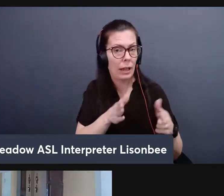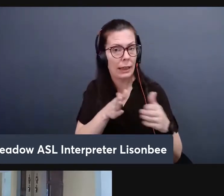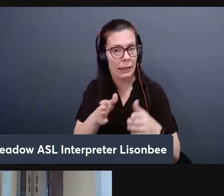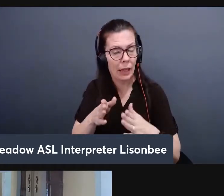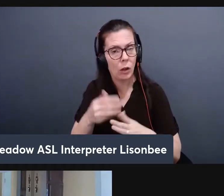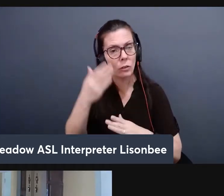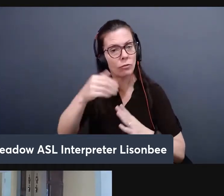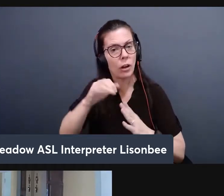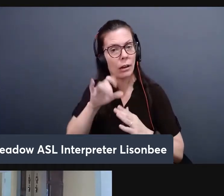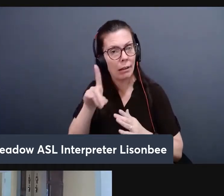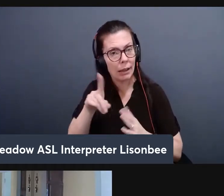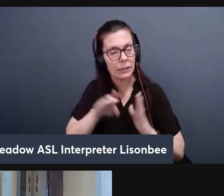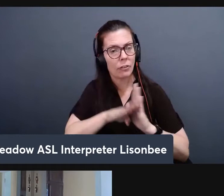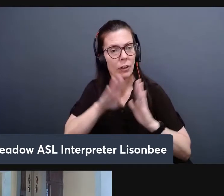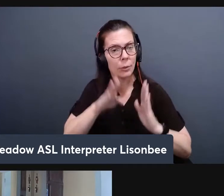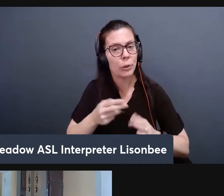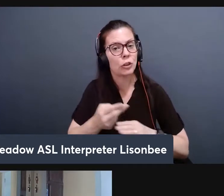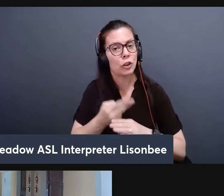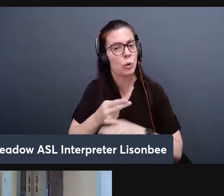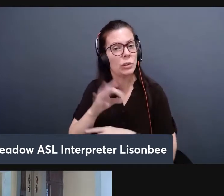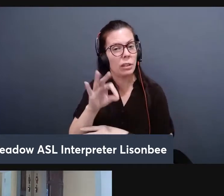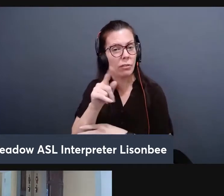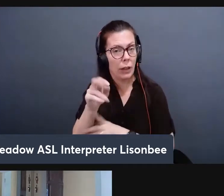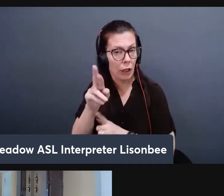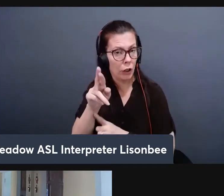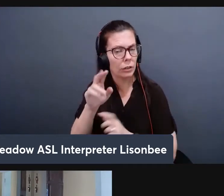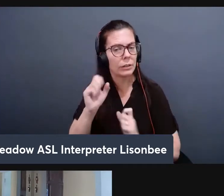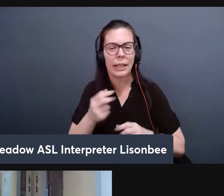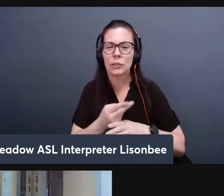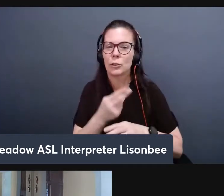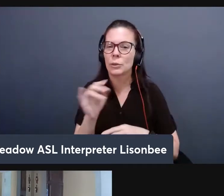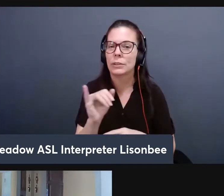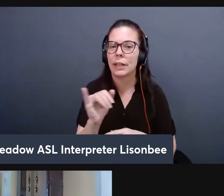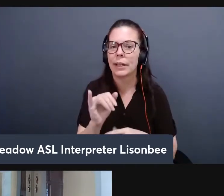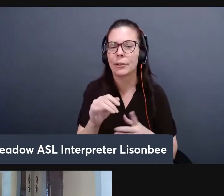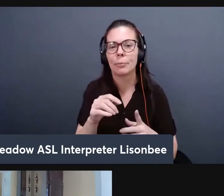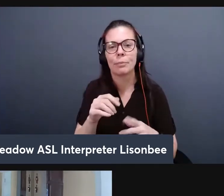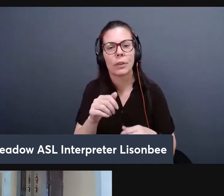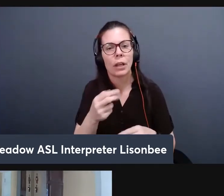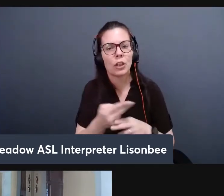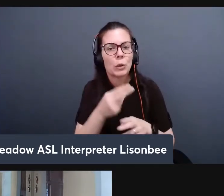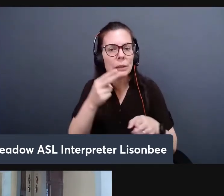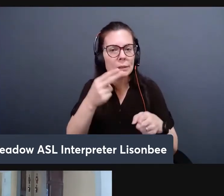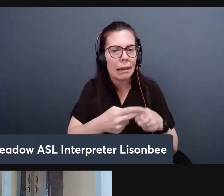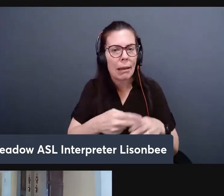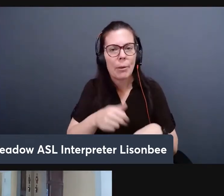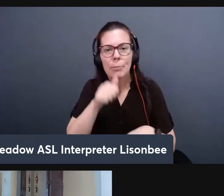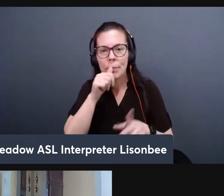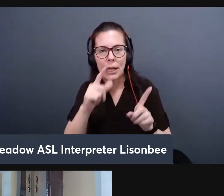using Flutter to be able to use things like, for example, username and password sign in, or be able to do things